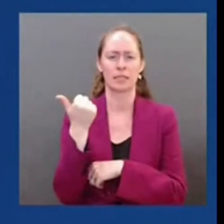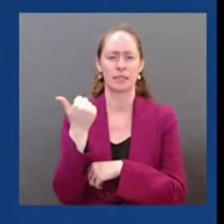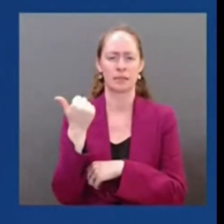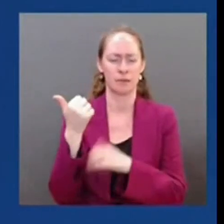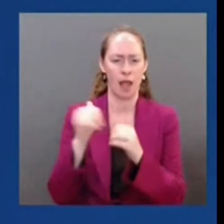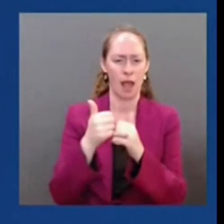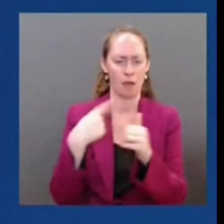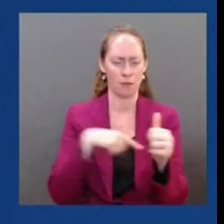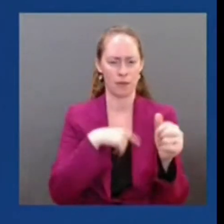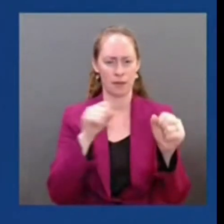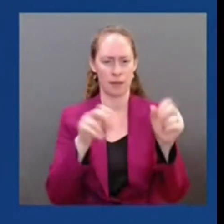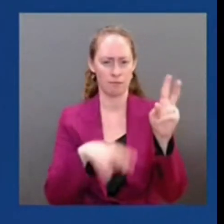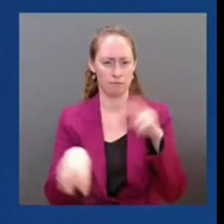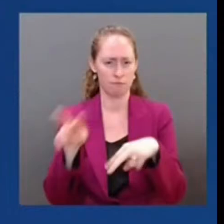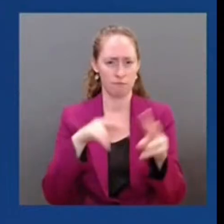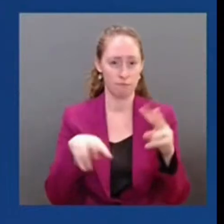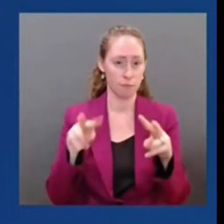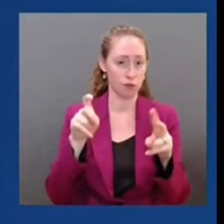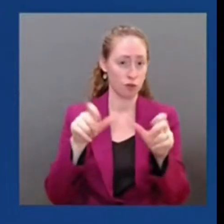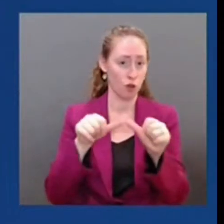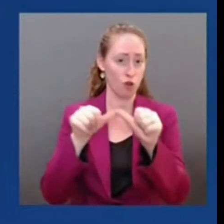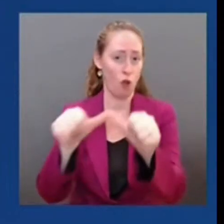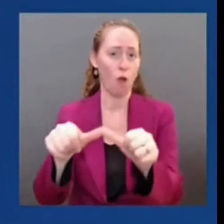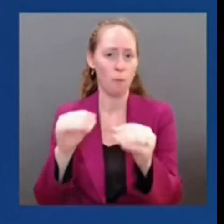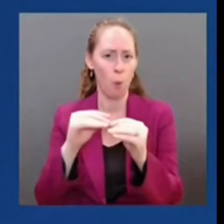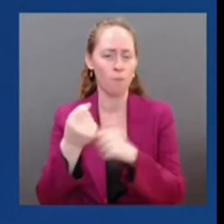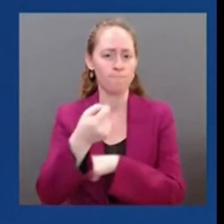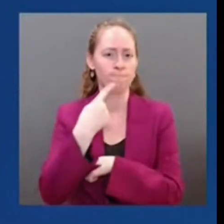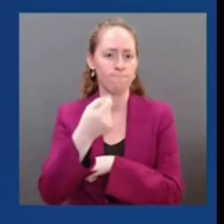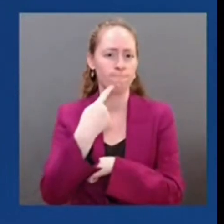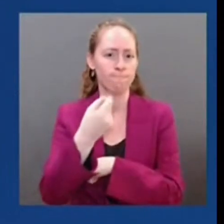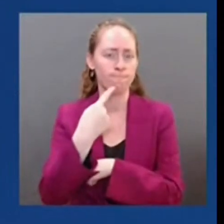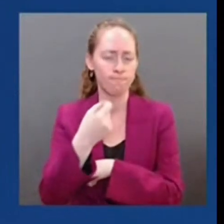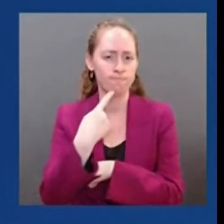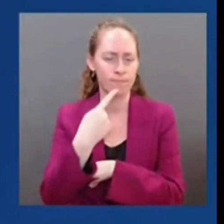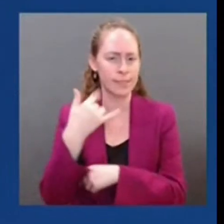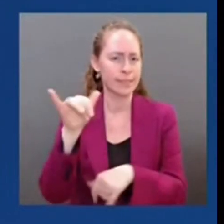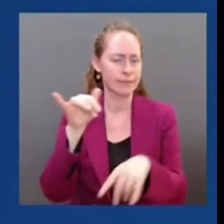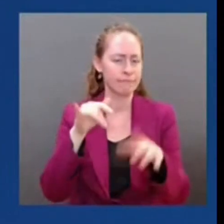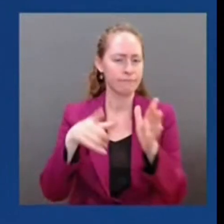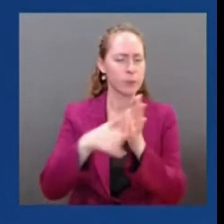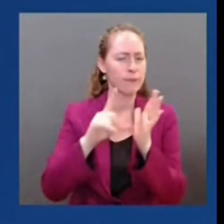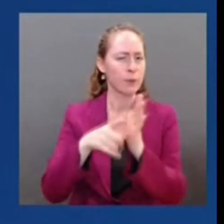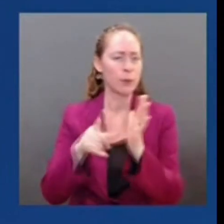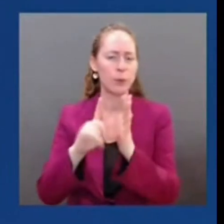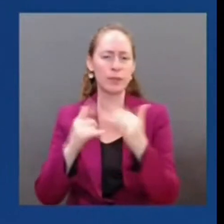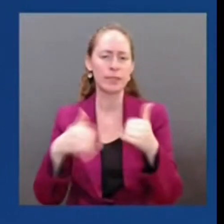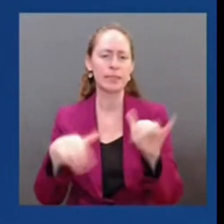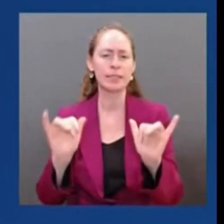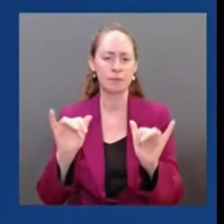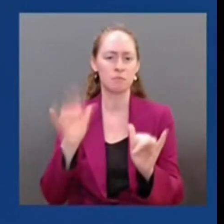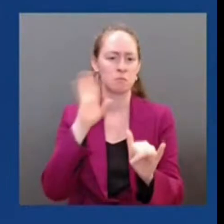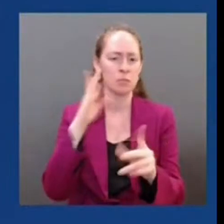WHAT THE BEST STUDY TO DO TO DETERMINE WHETHER OR NOT WE NEED A LONGER COURSE OR NOT.